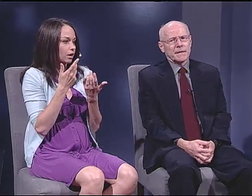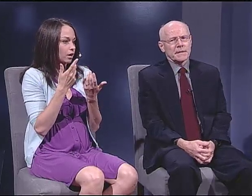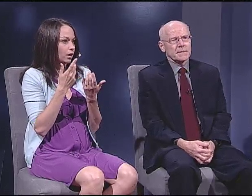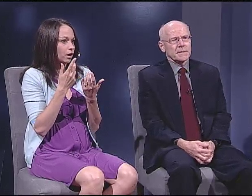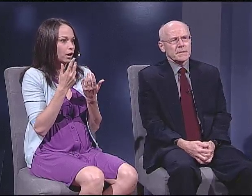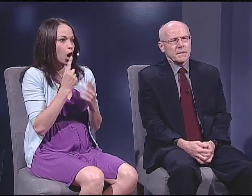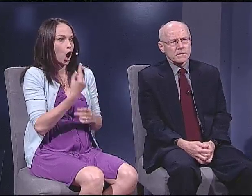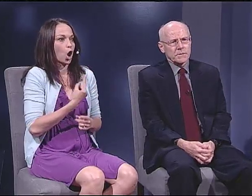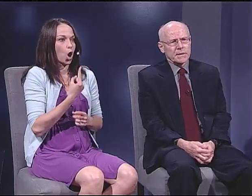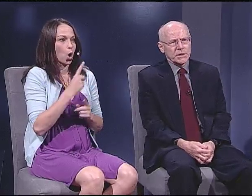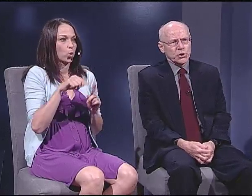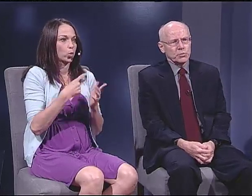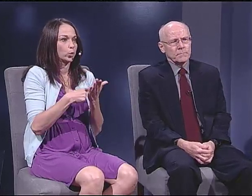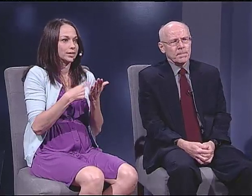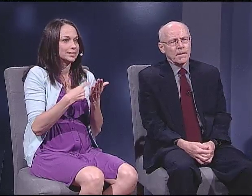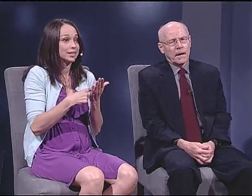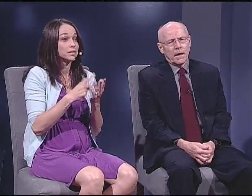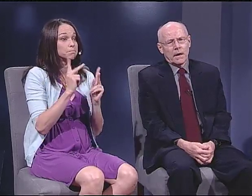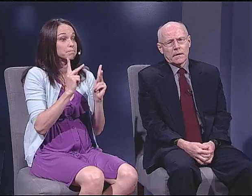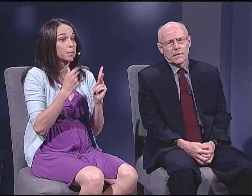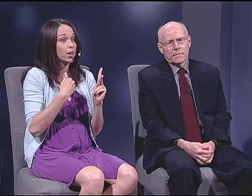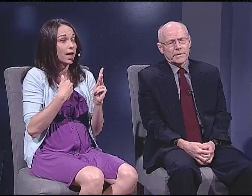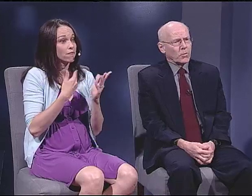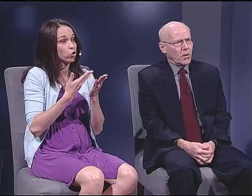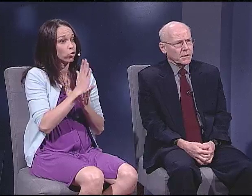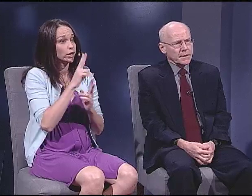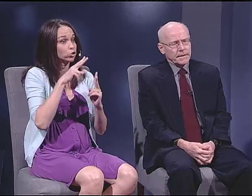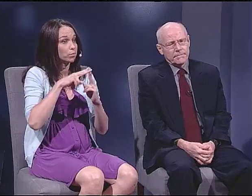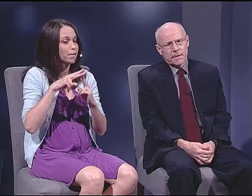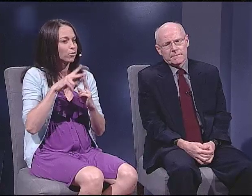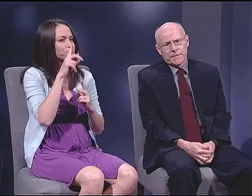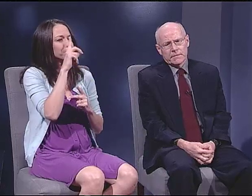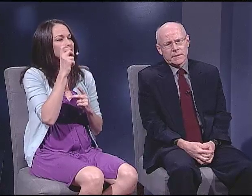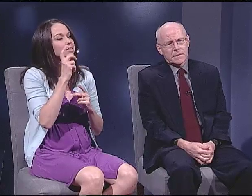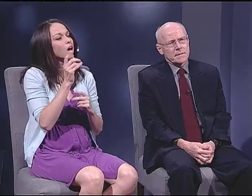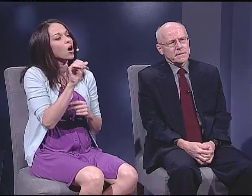because this is also an issue of equality, of fairness,